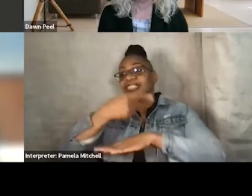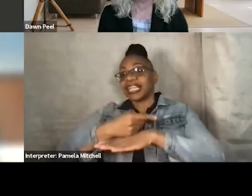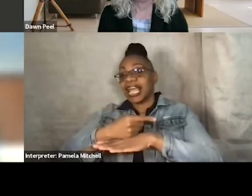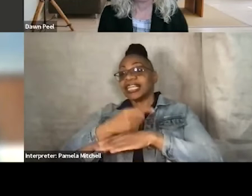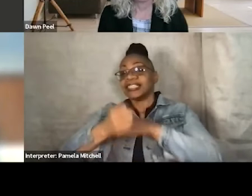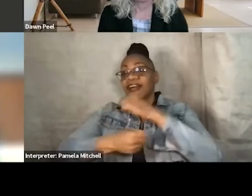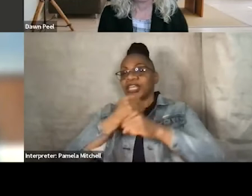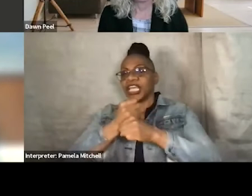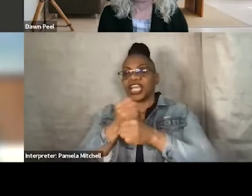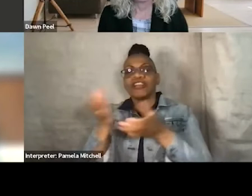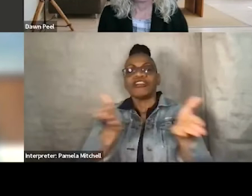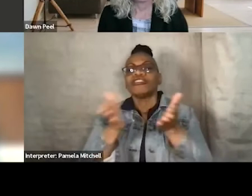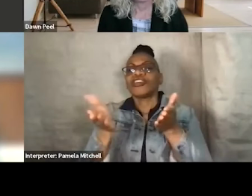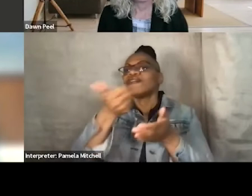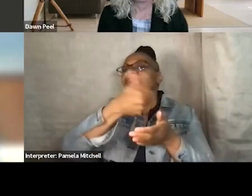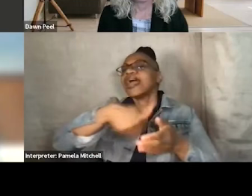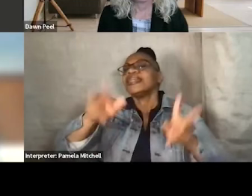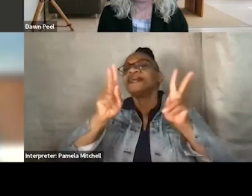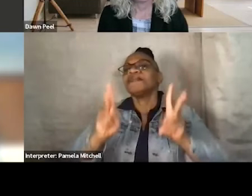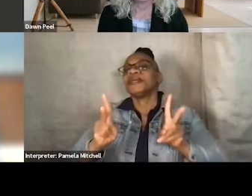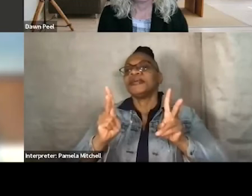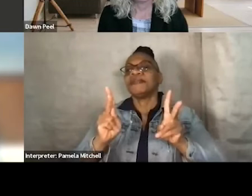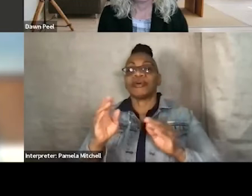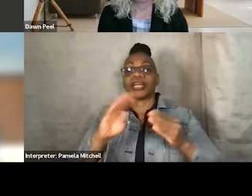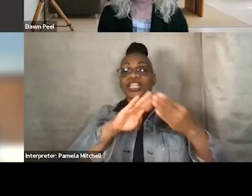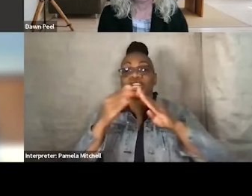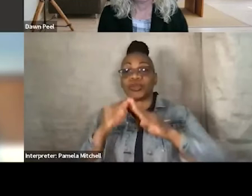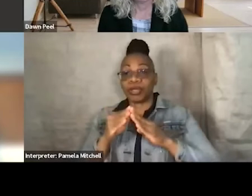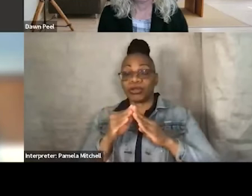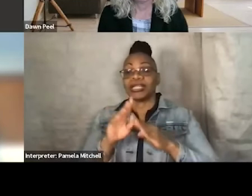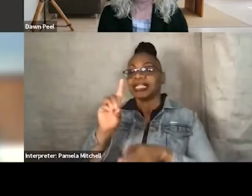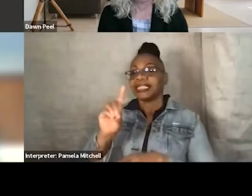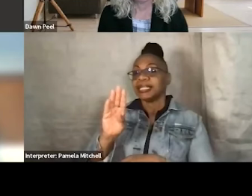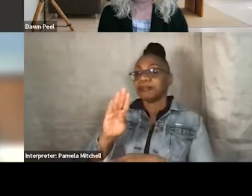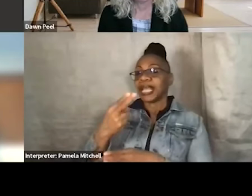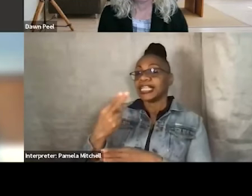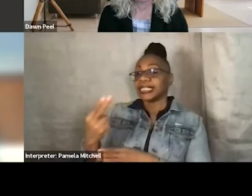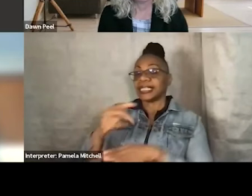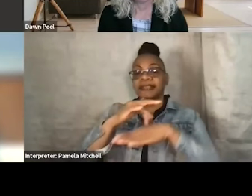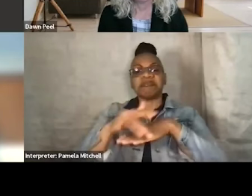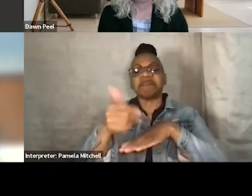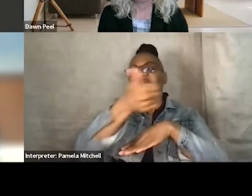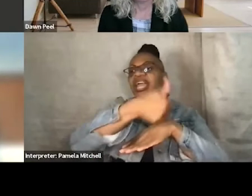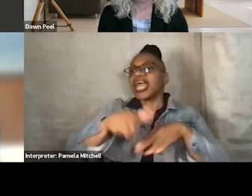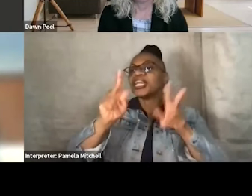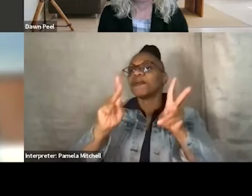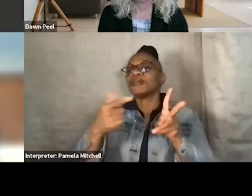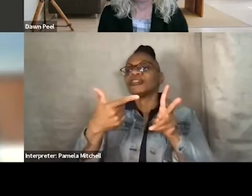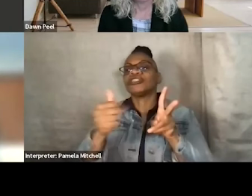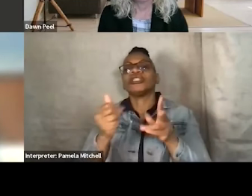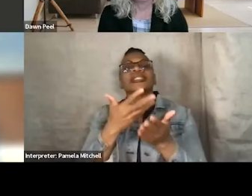This service is funded through DBHDD and is available to anyone in Georgia regardless of insurance status.